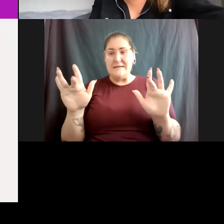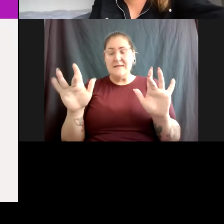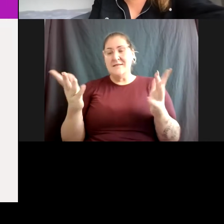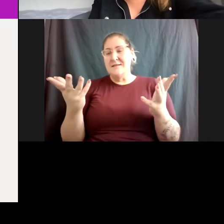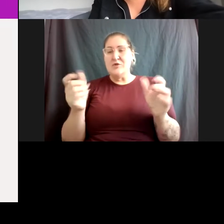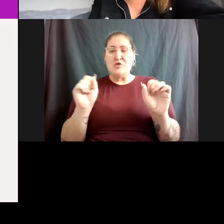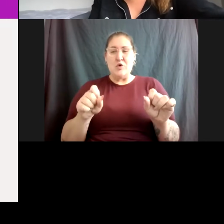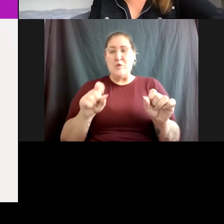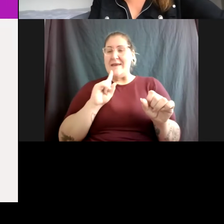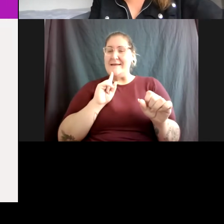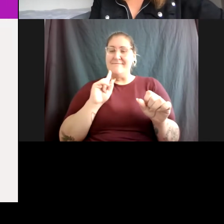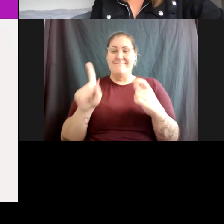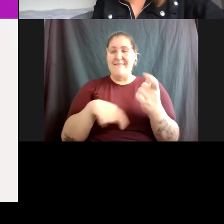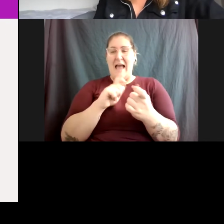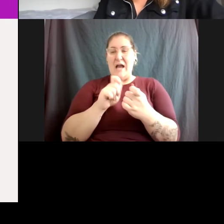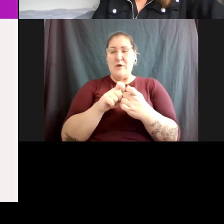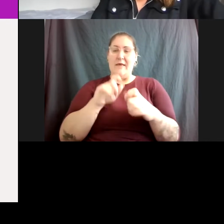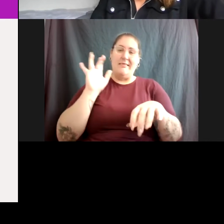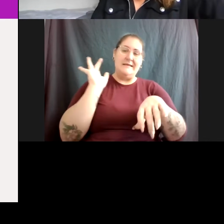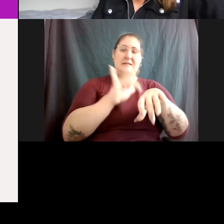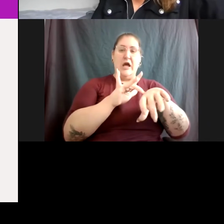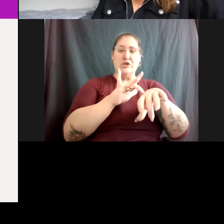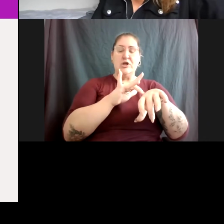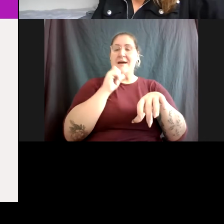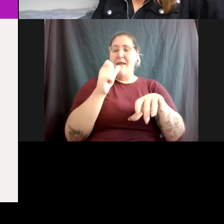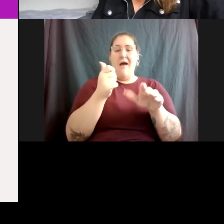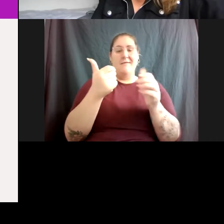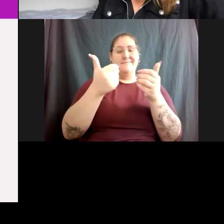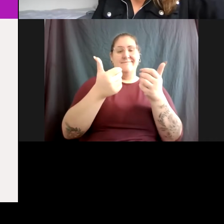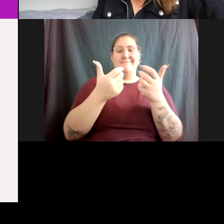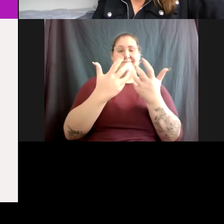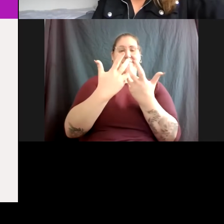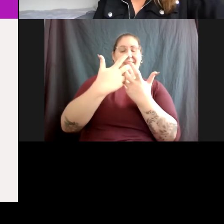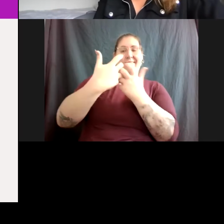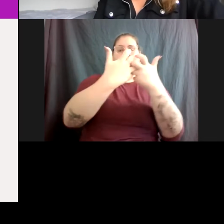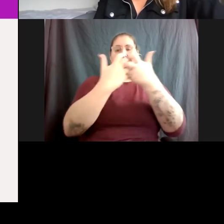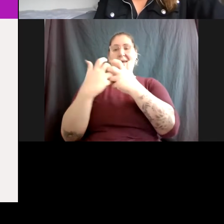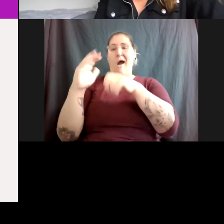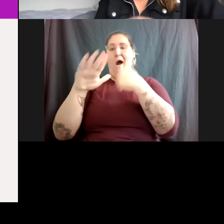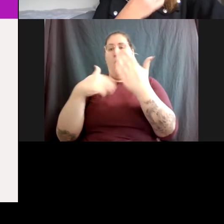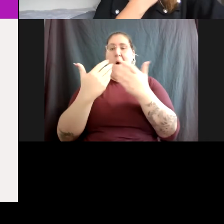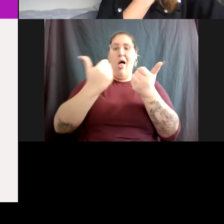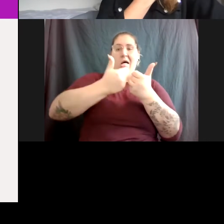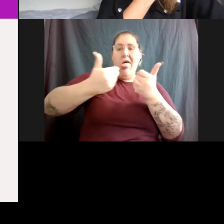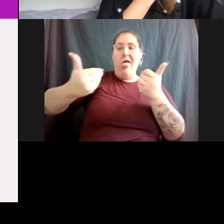target what they need to target. And, use a larger target size for things, or controls